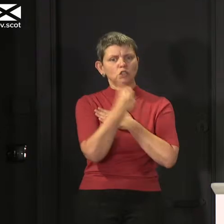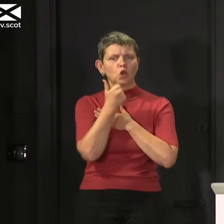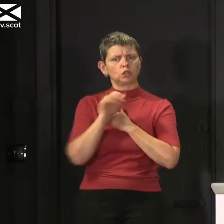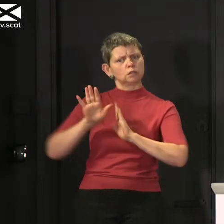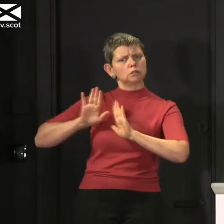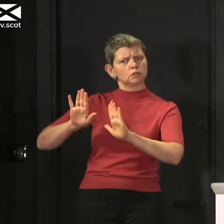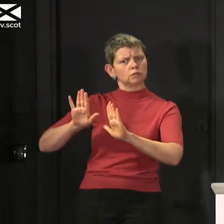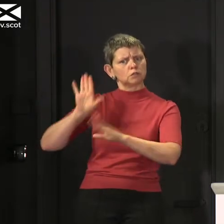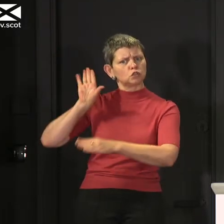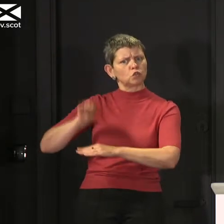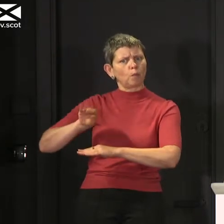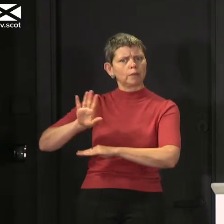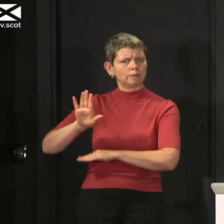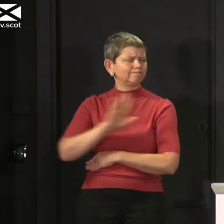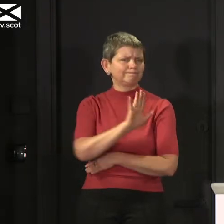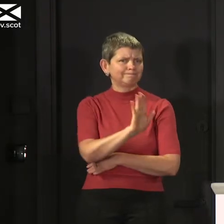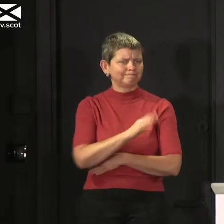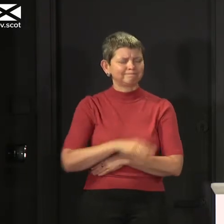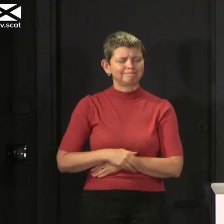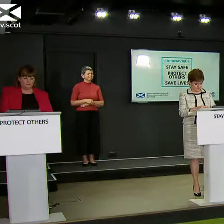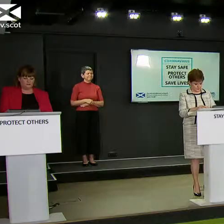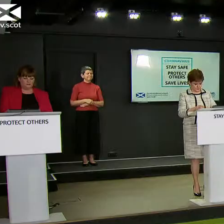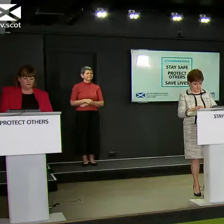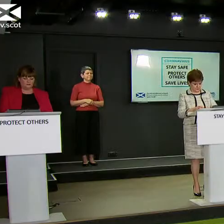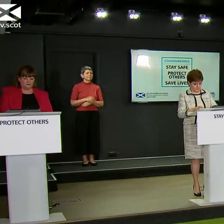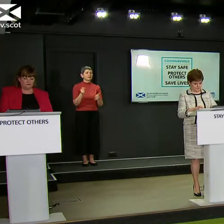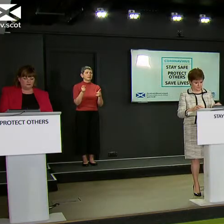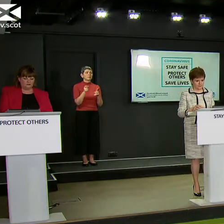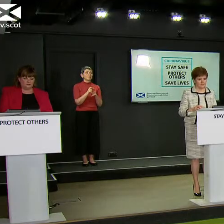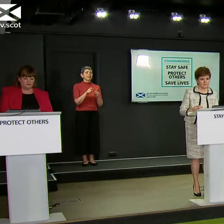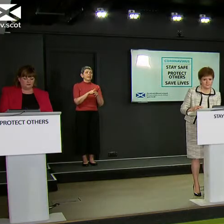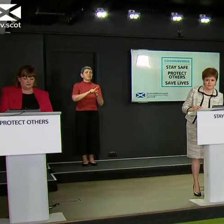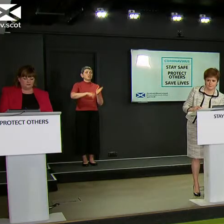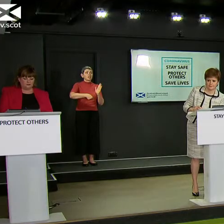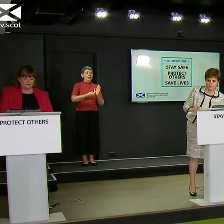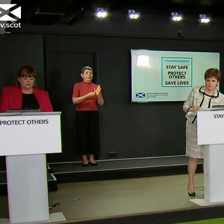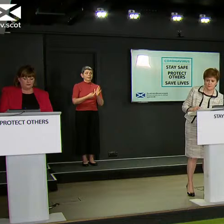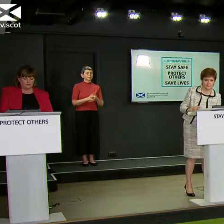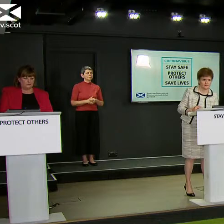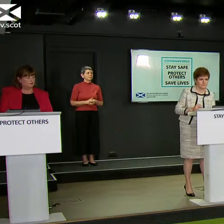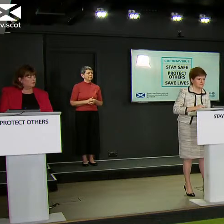Tom Peterkin from the P and J.